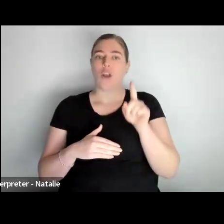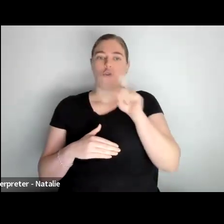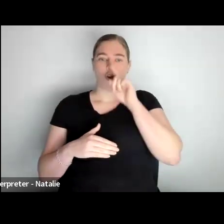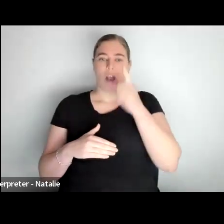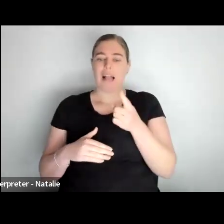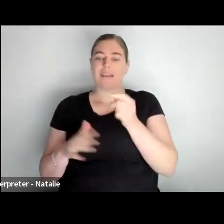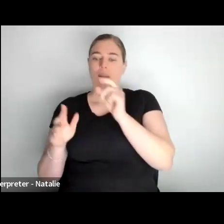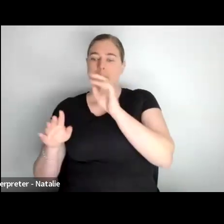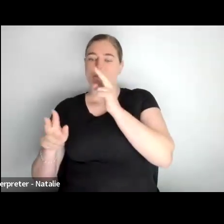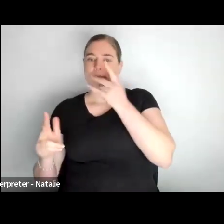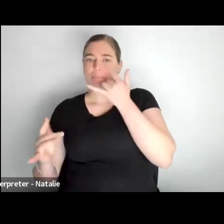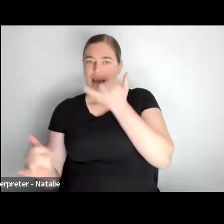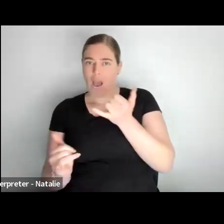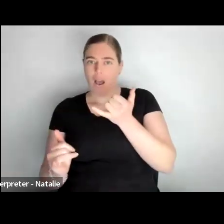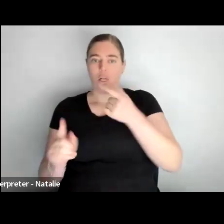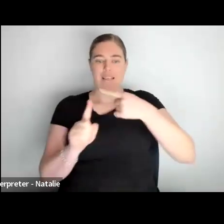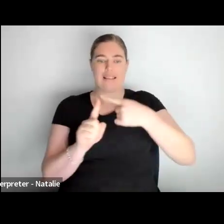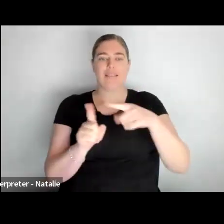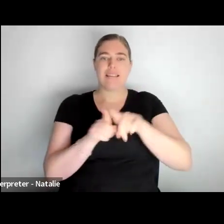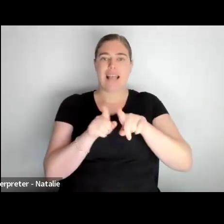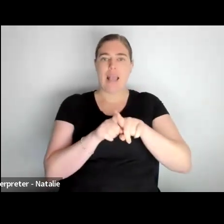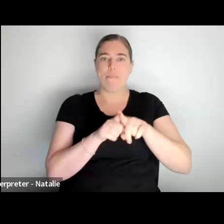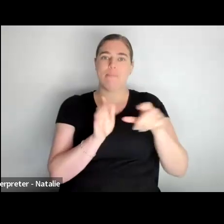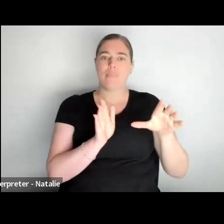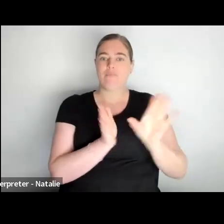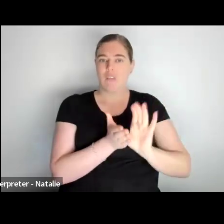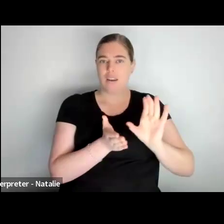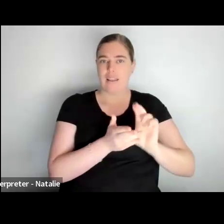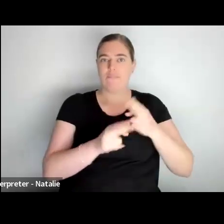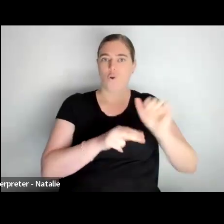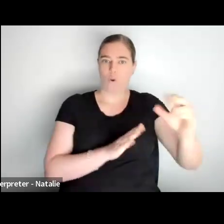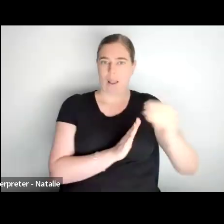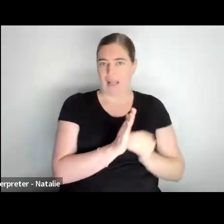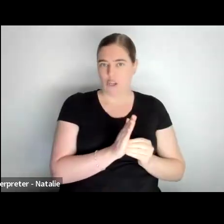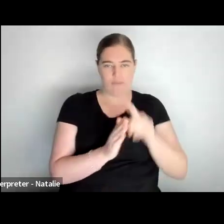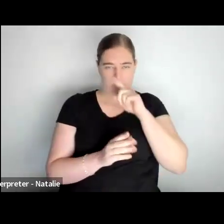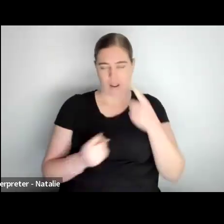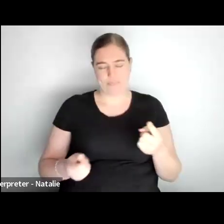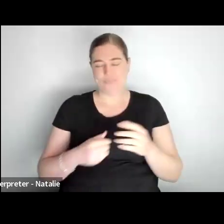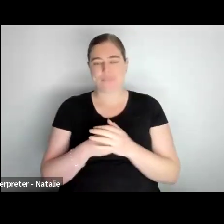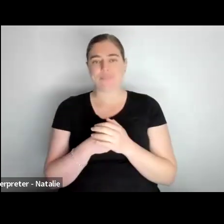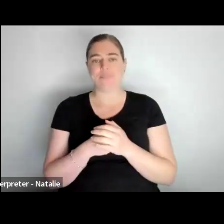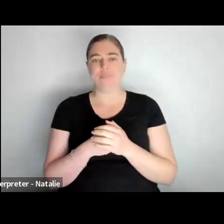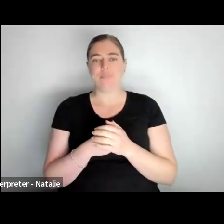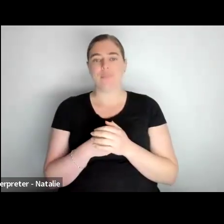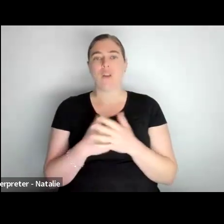panel that is considering your application. So your assessment -- assessor will work with you to